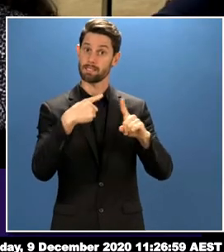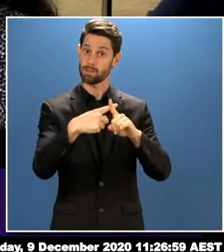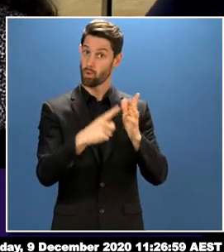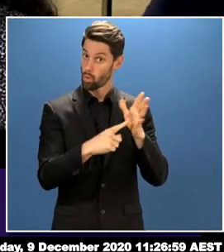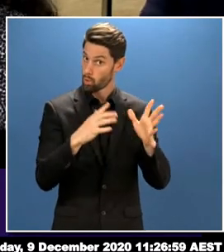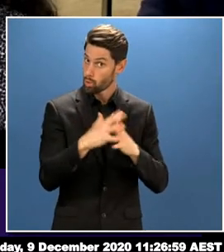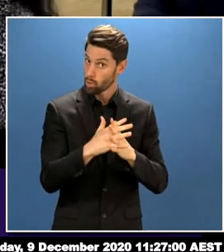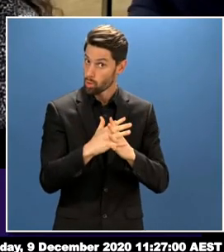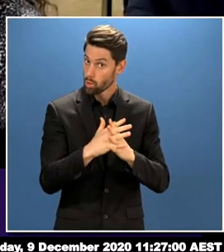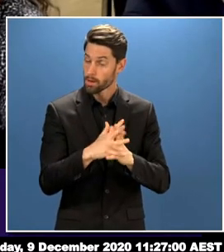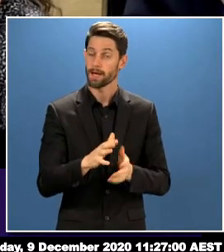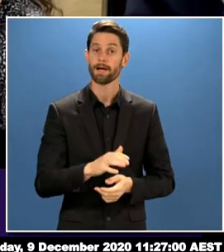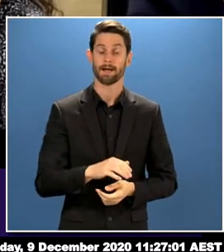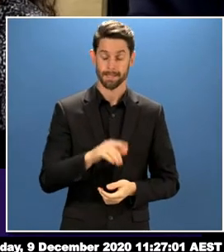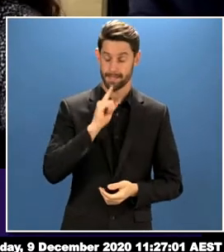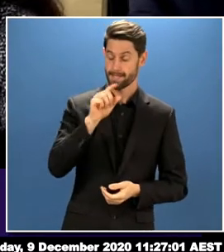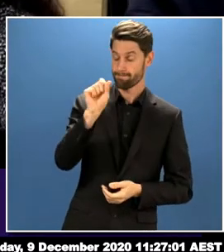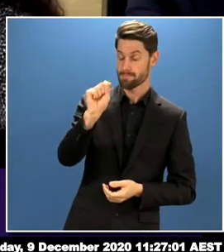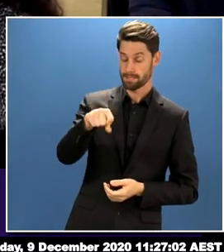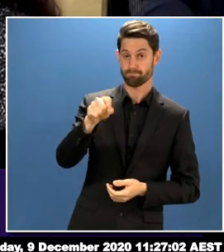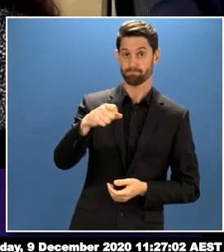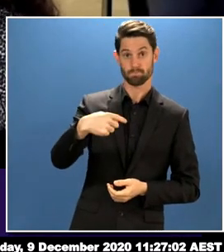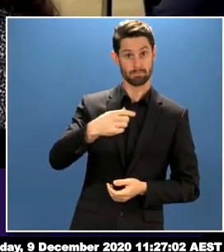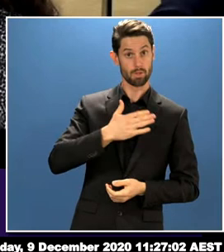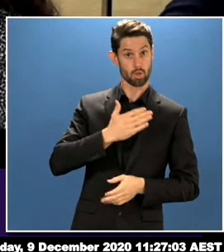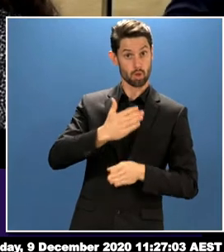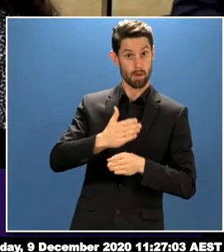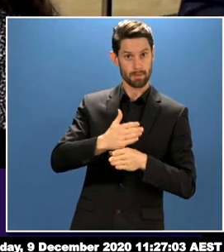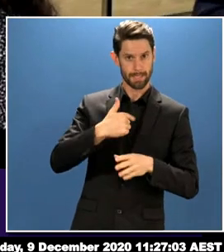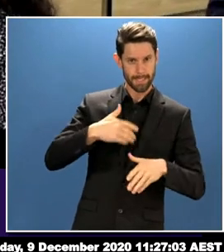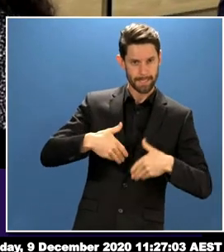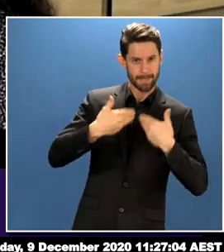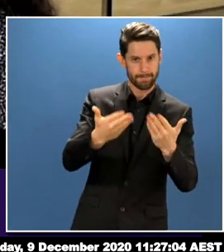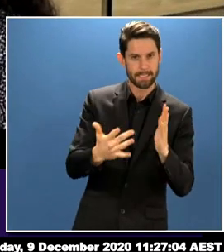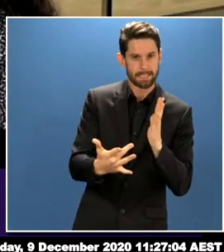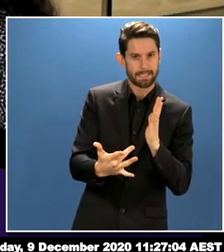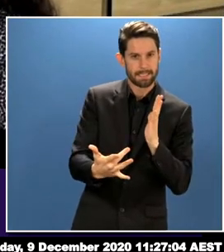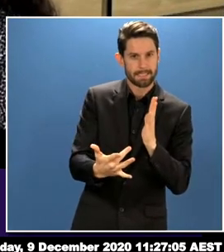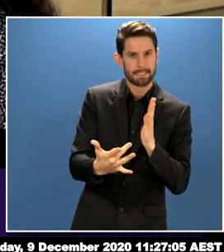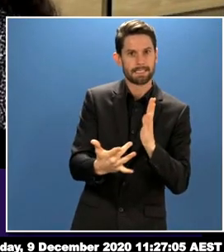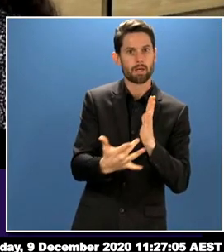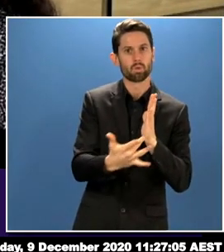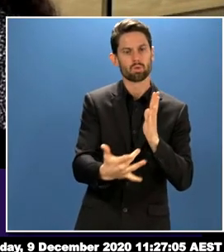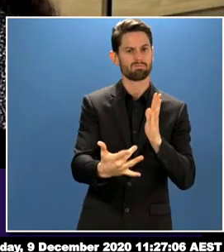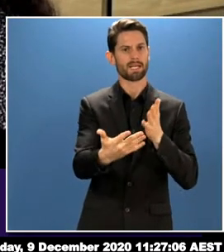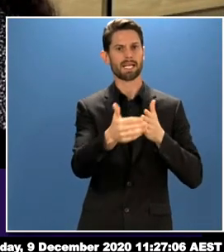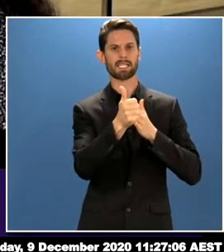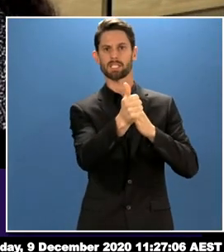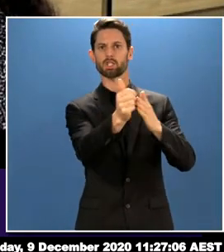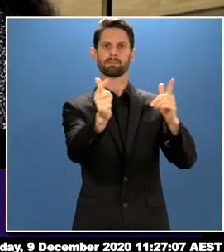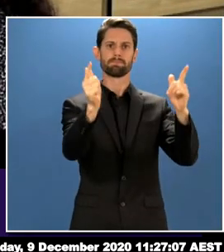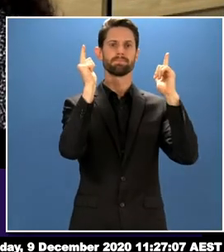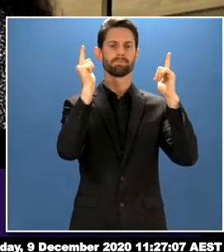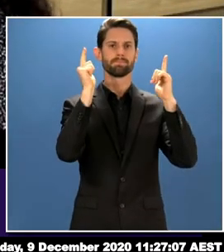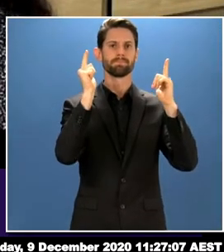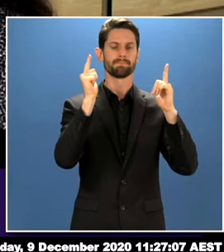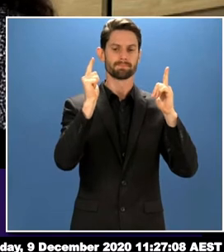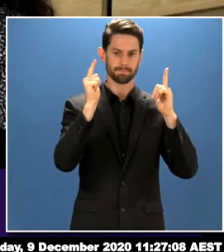It's about providing technical leadership on a range of issues